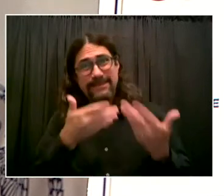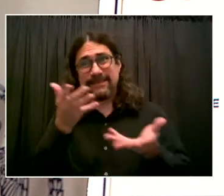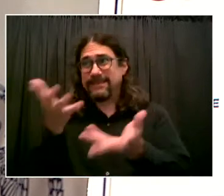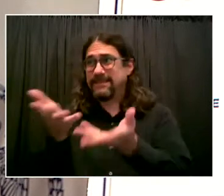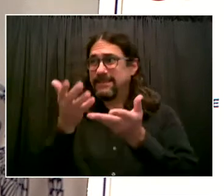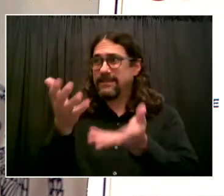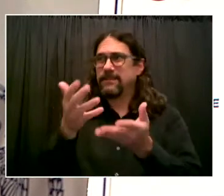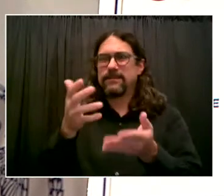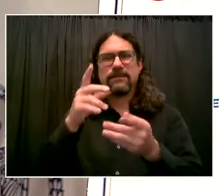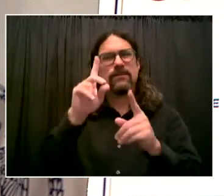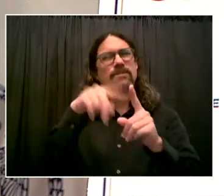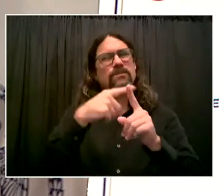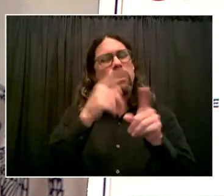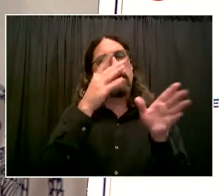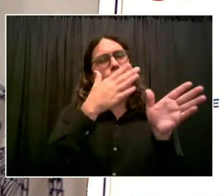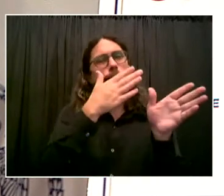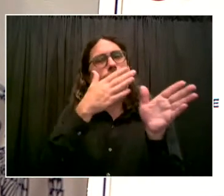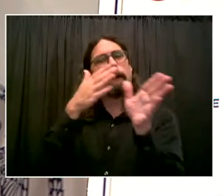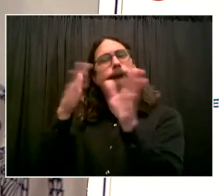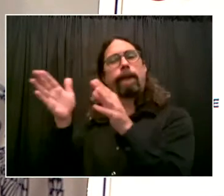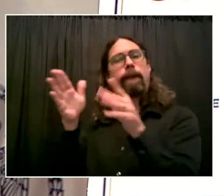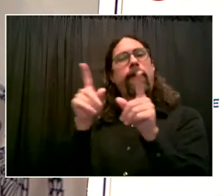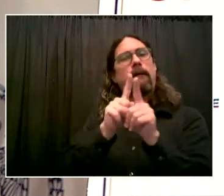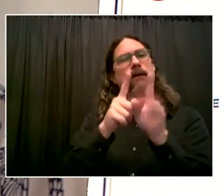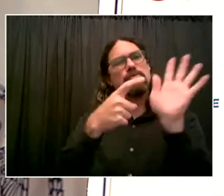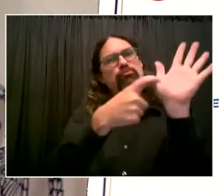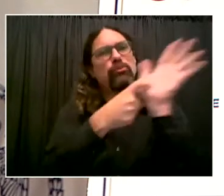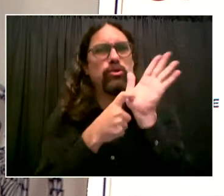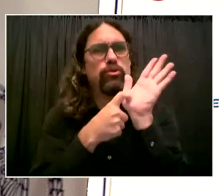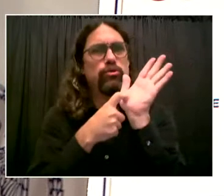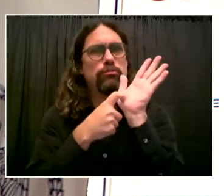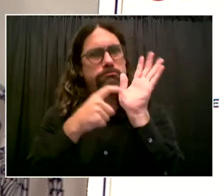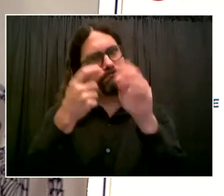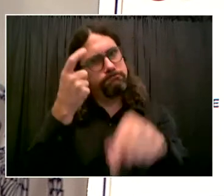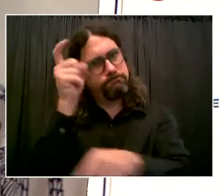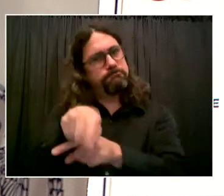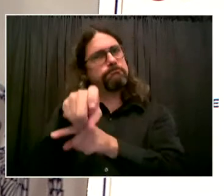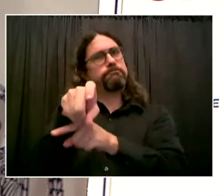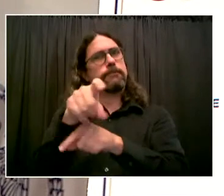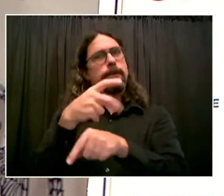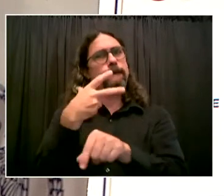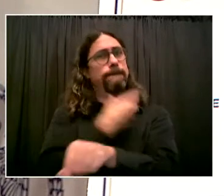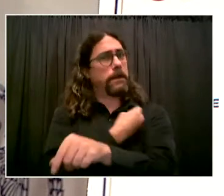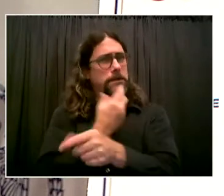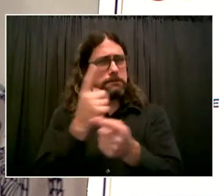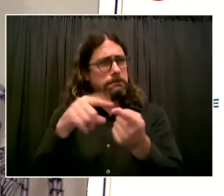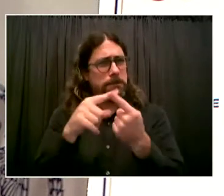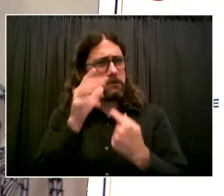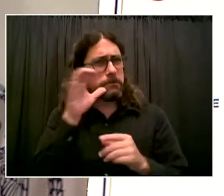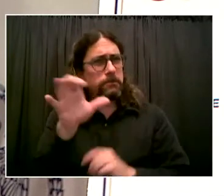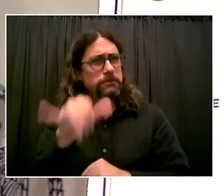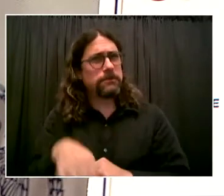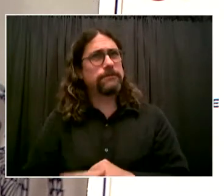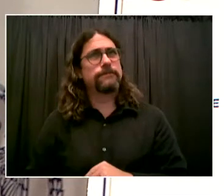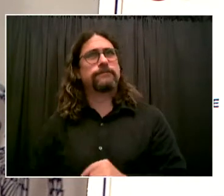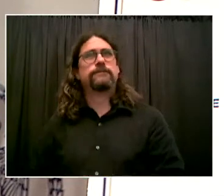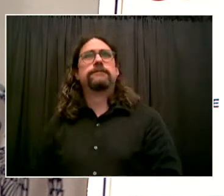LOOKING AT A RANGE OF OPTIONS. WE WILL HAVE MORE TO SAY FOR SURE BECAUSE WE HAVE TO REALLY LEAN INTO THE